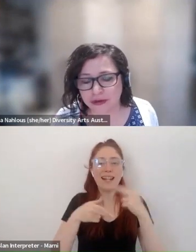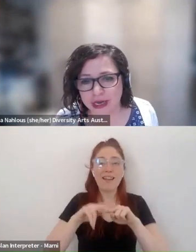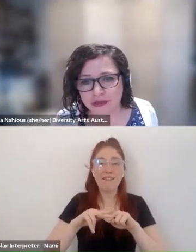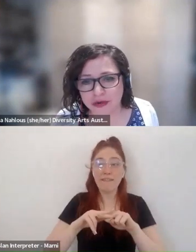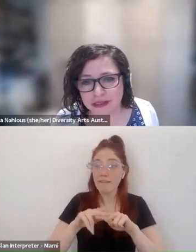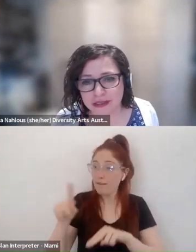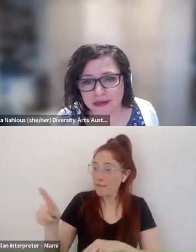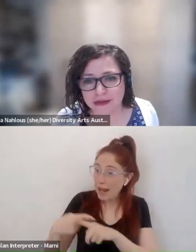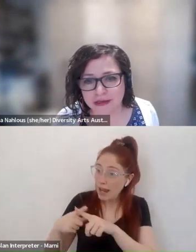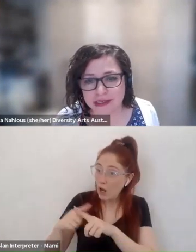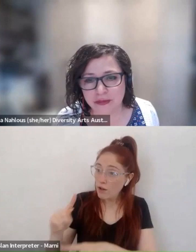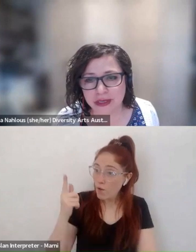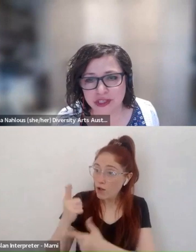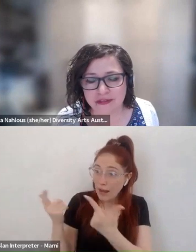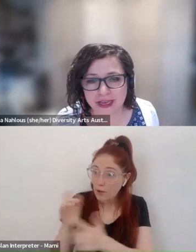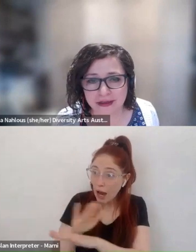range of reasons. So there was so much in there